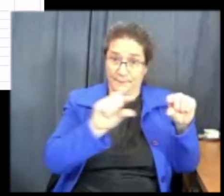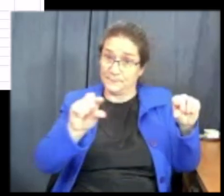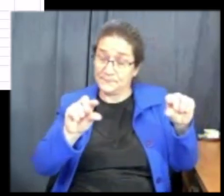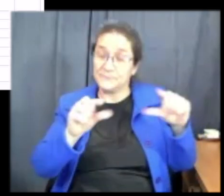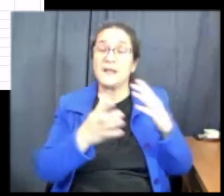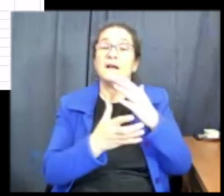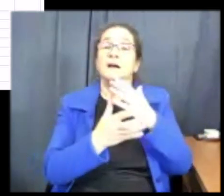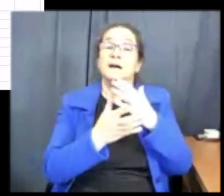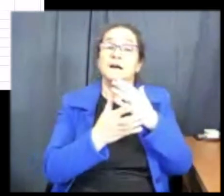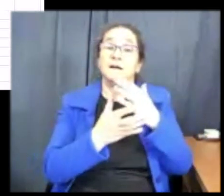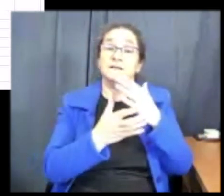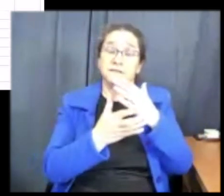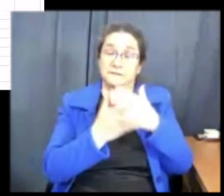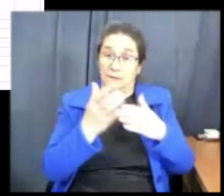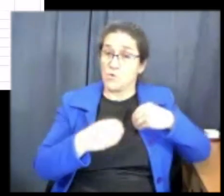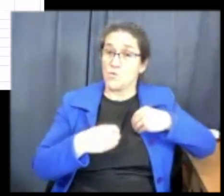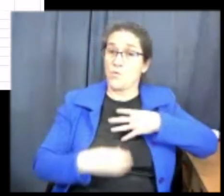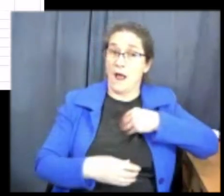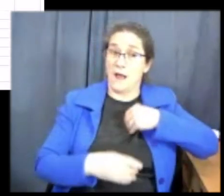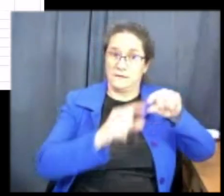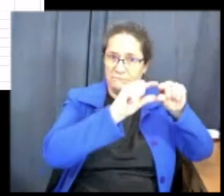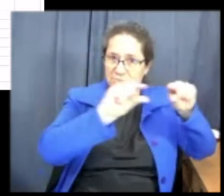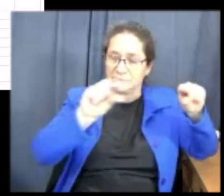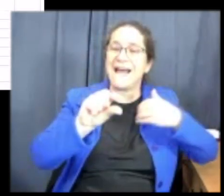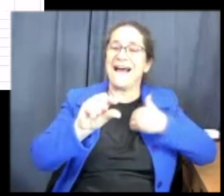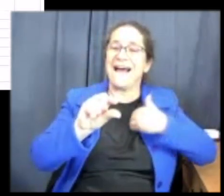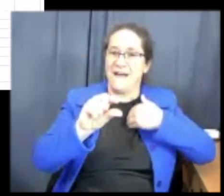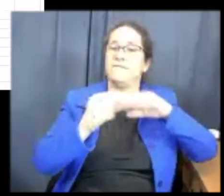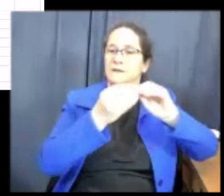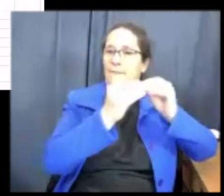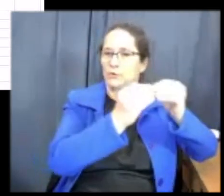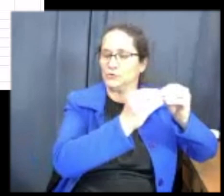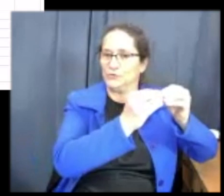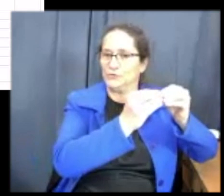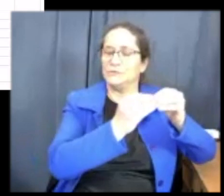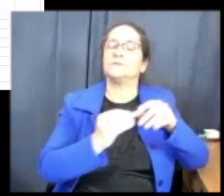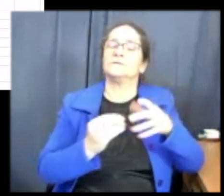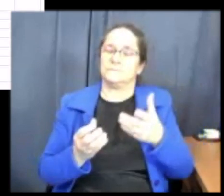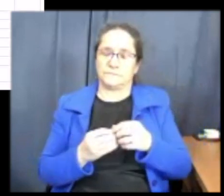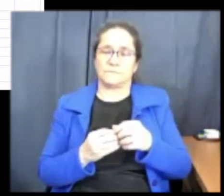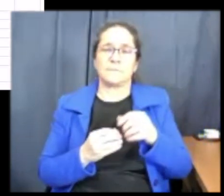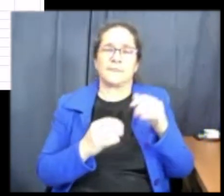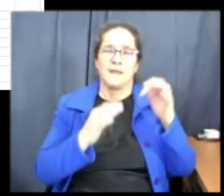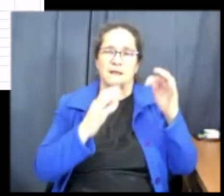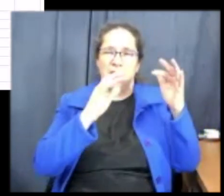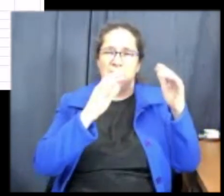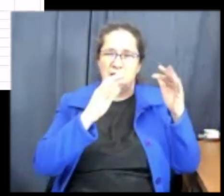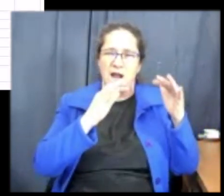are the ones that they actually have data for in that district. And then this goes through the indicator 9 and 10.